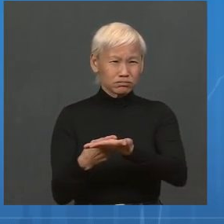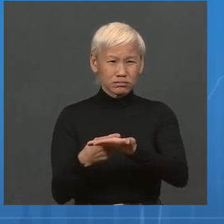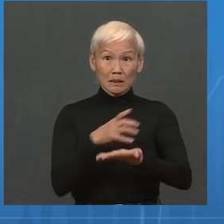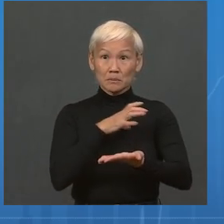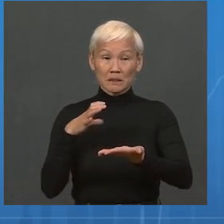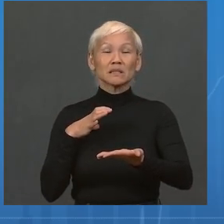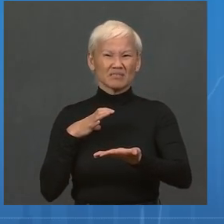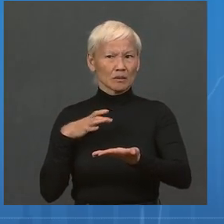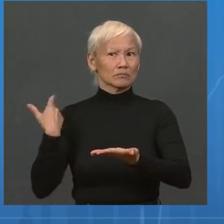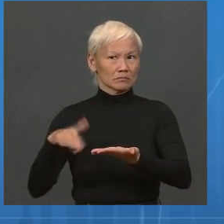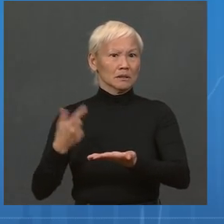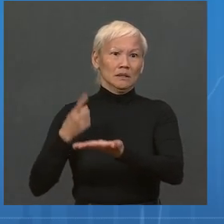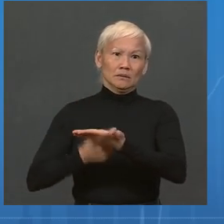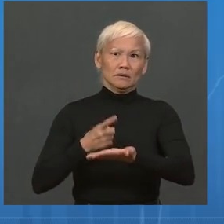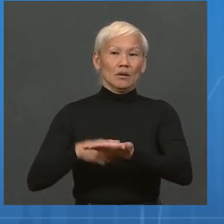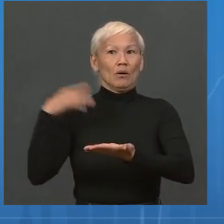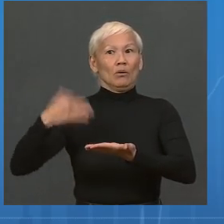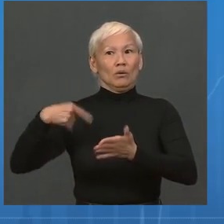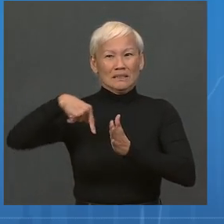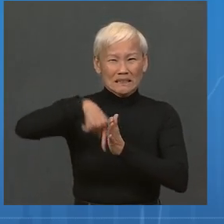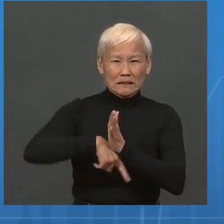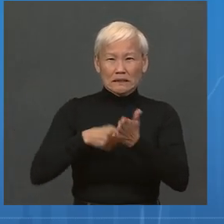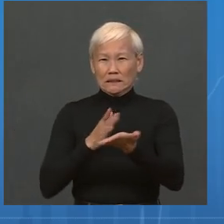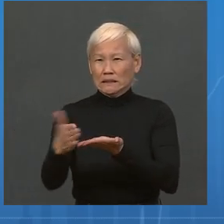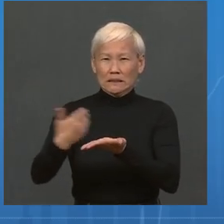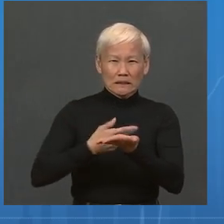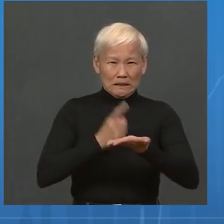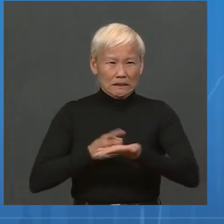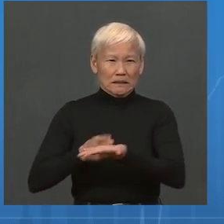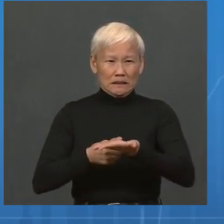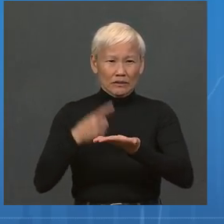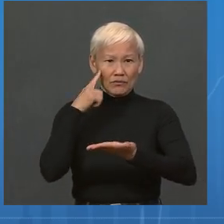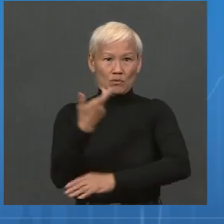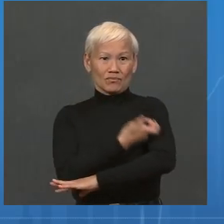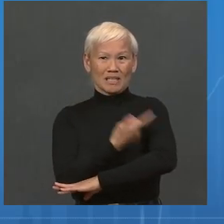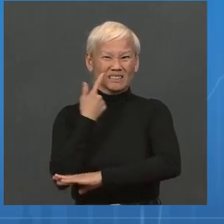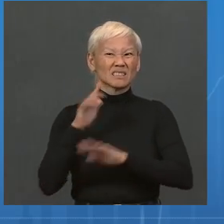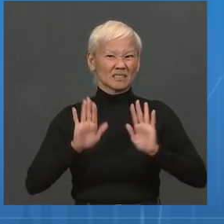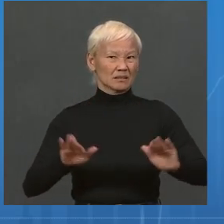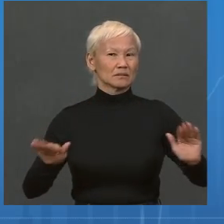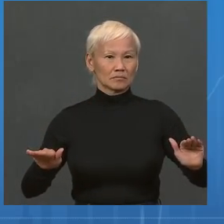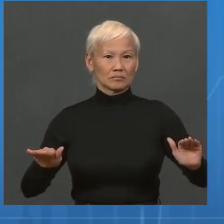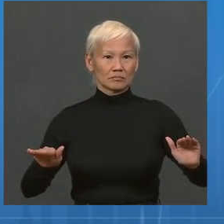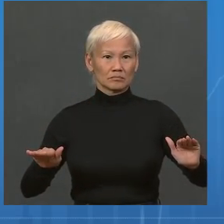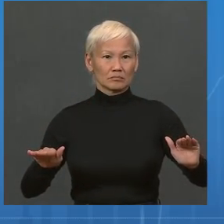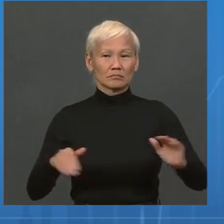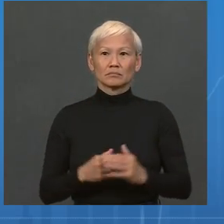the clinical need for vaccination in these younger children. Throughout the day, I listened intently